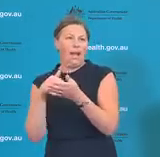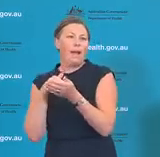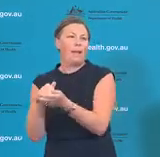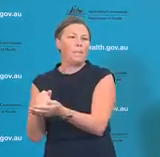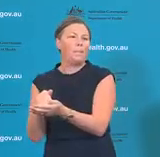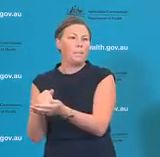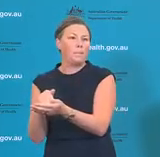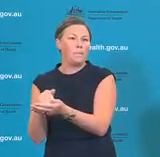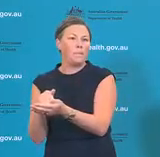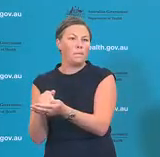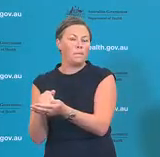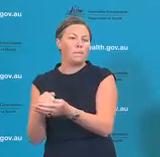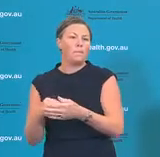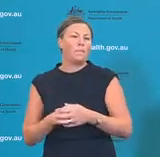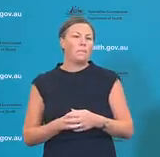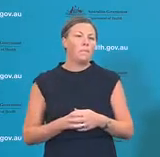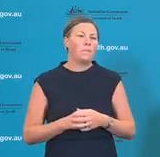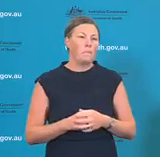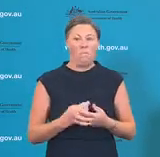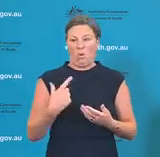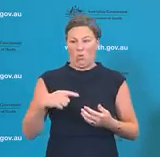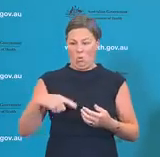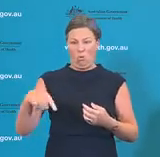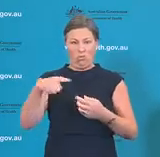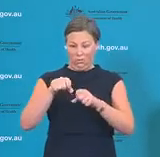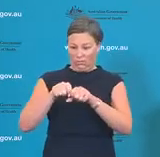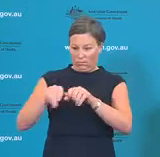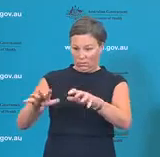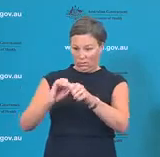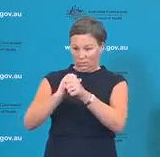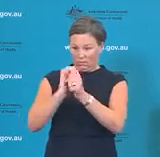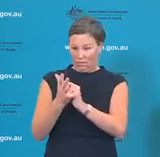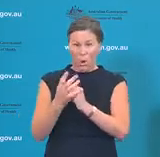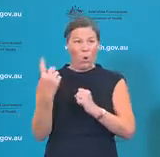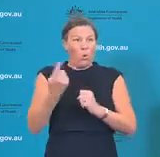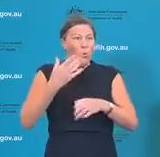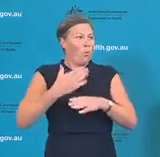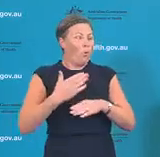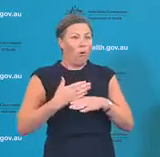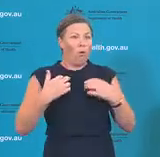had to be isolated because of that outbreak. so AUSMAT is a national